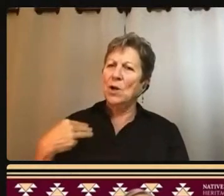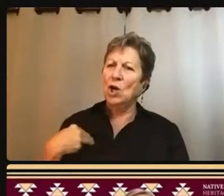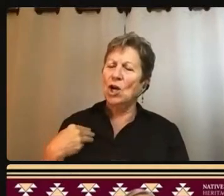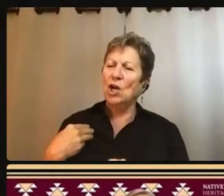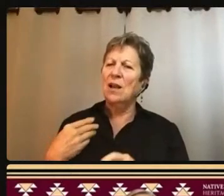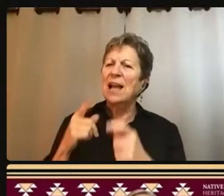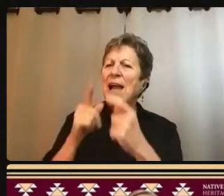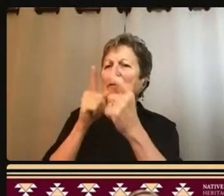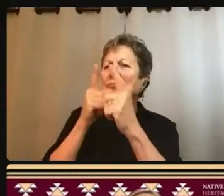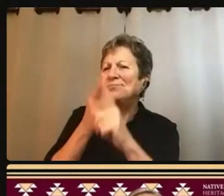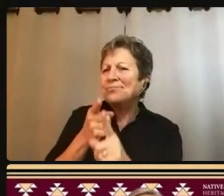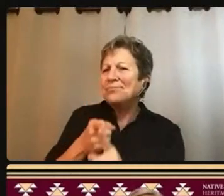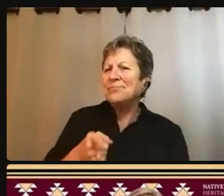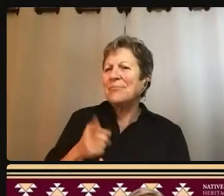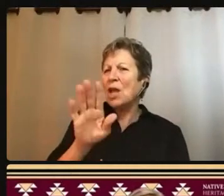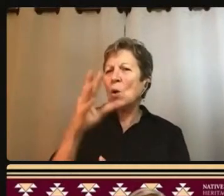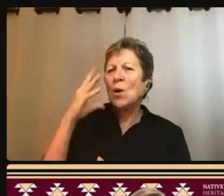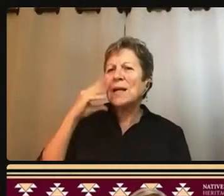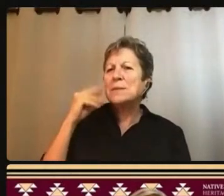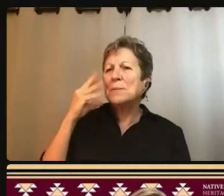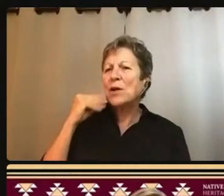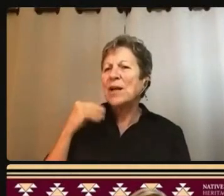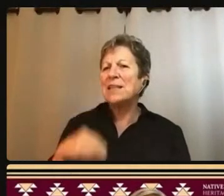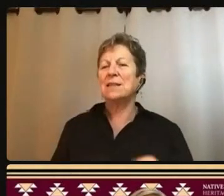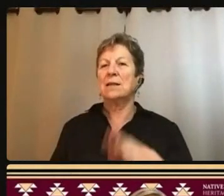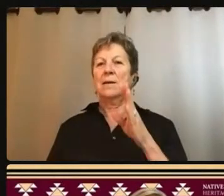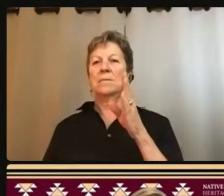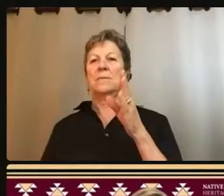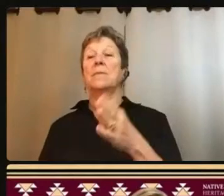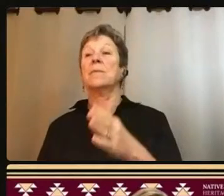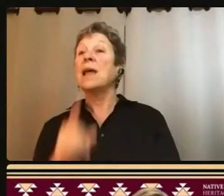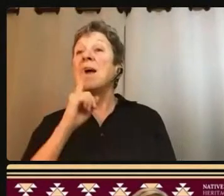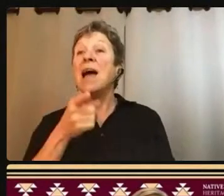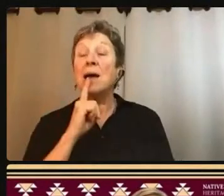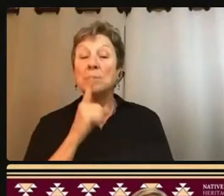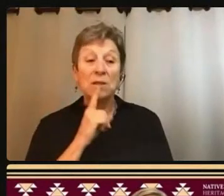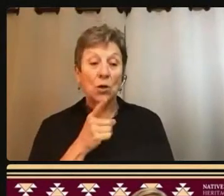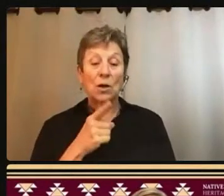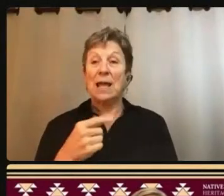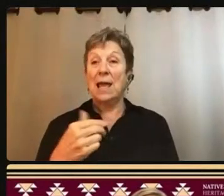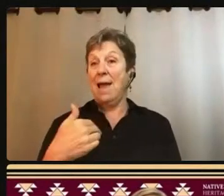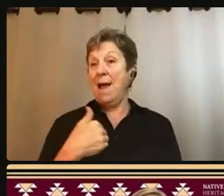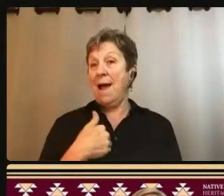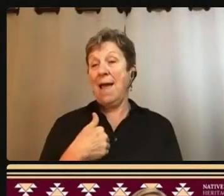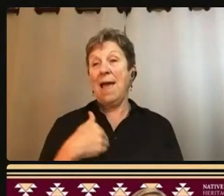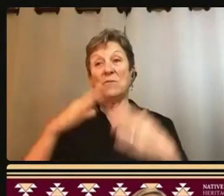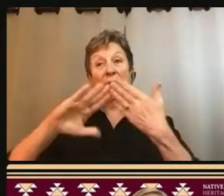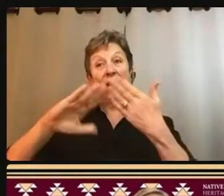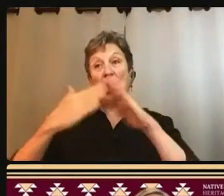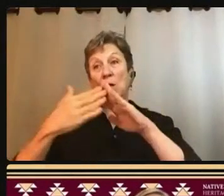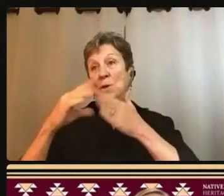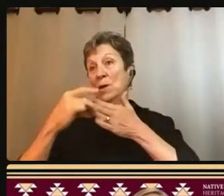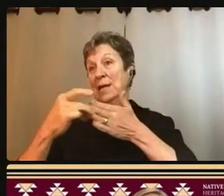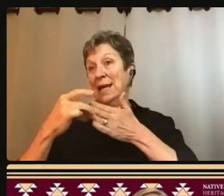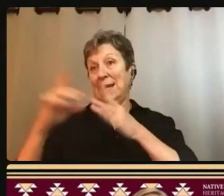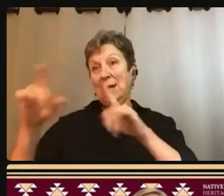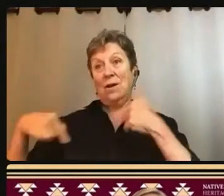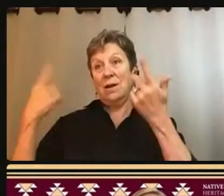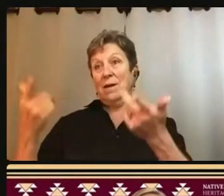WILL CONTRIBUTE AS A MEMBER OF THE BOARD INCLUDING DETAILING YOUR LEADERSHIP REPORT EXPERIENCE. SO WE ARE ABLE TO PROVIDE